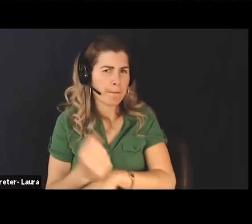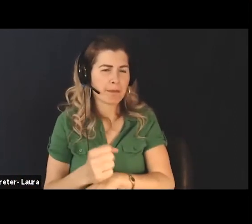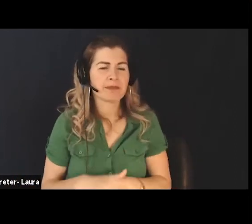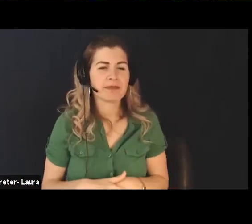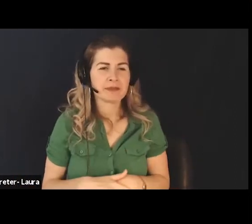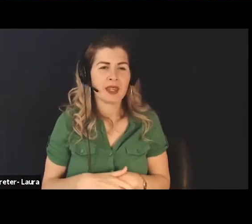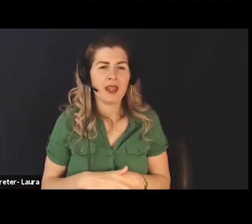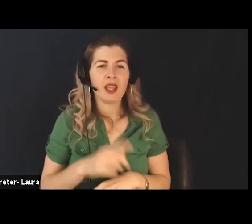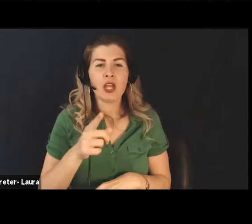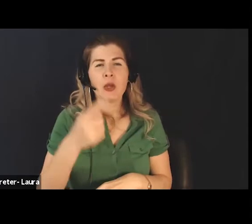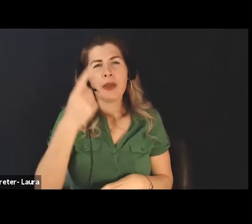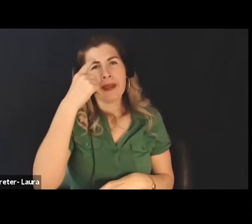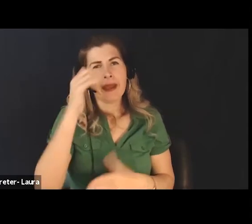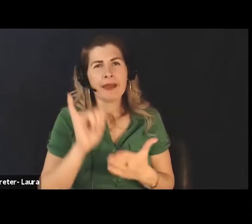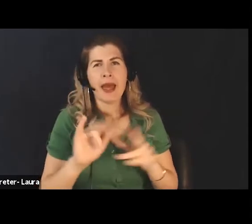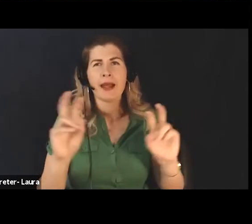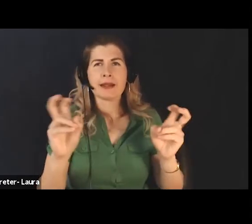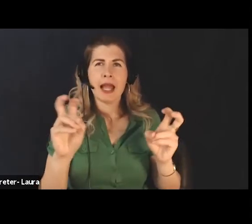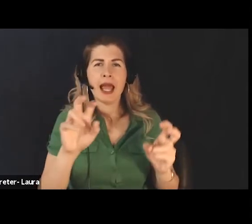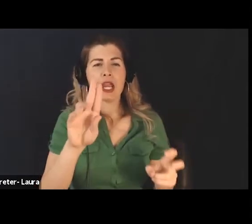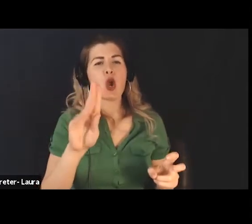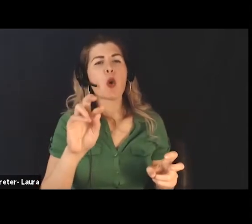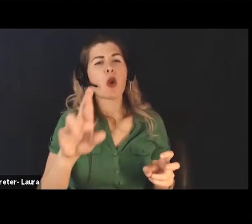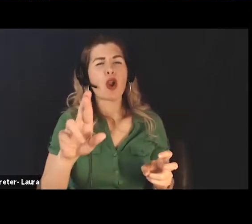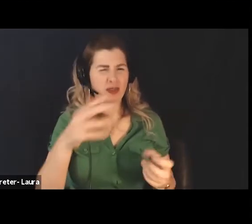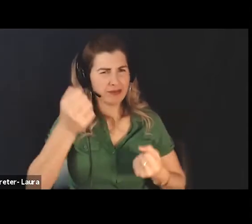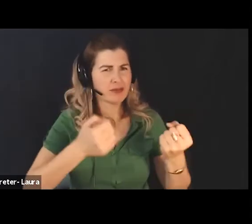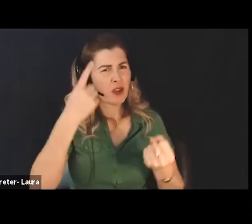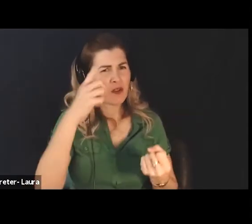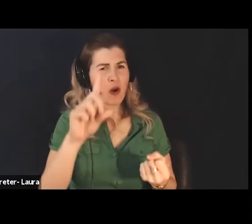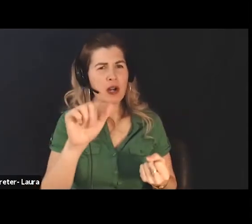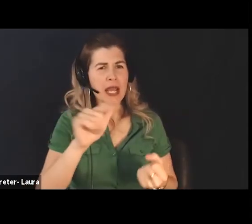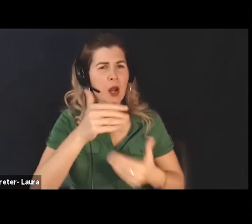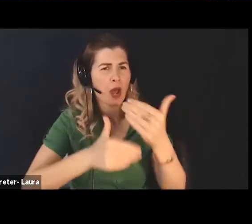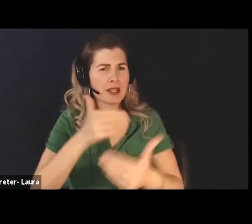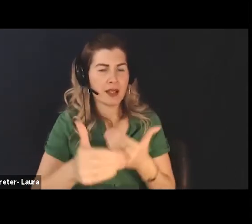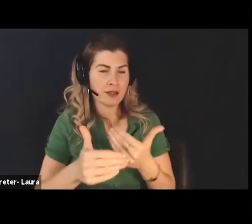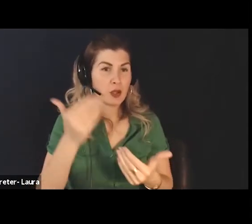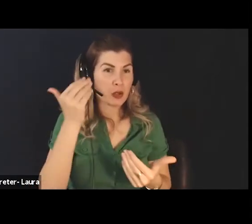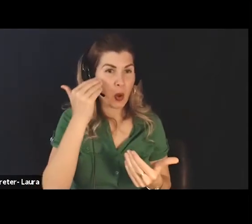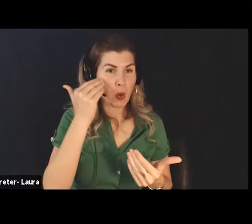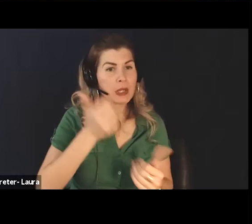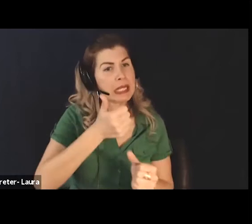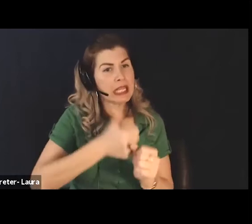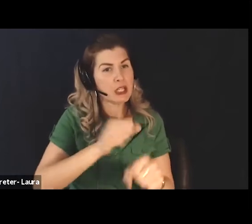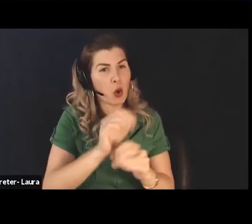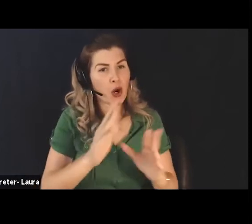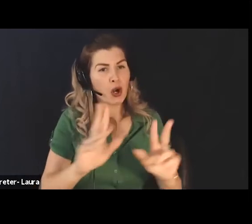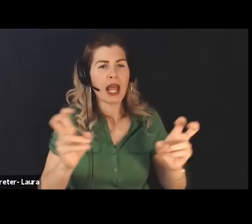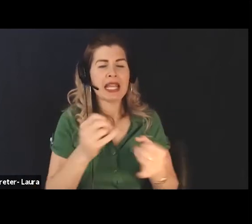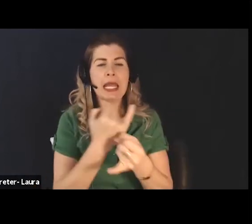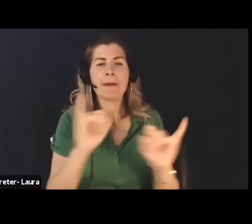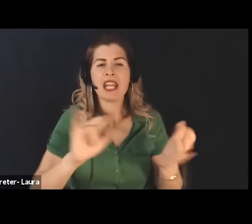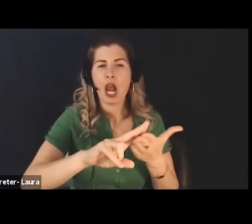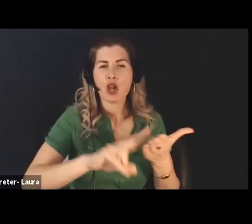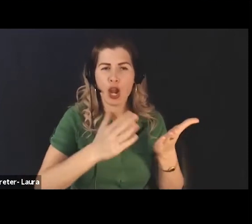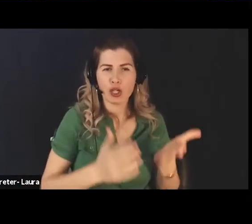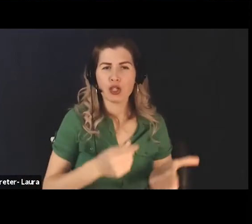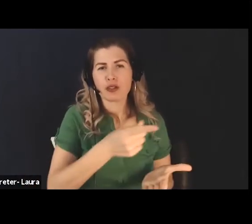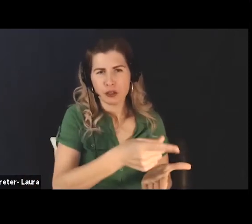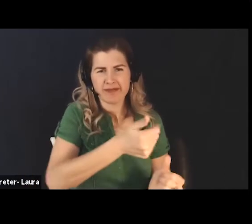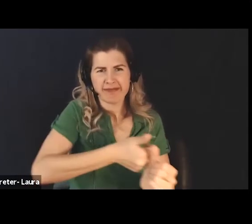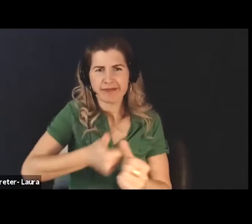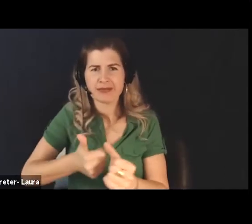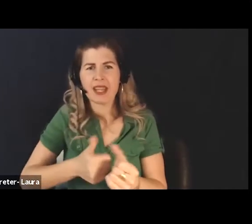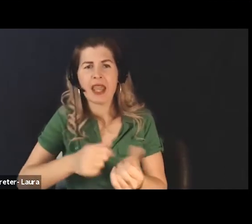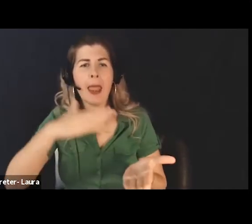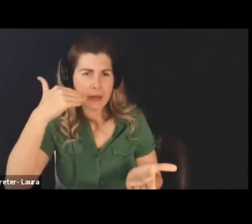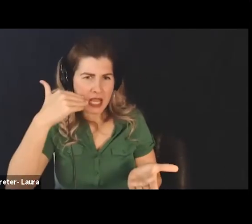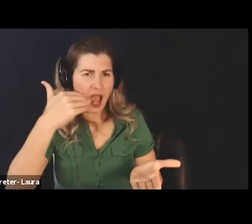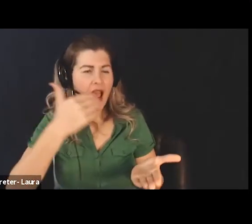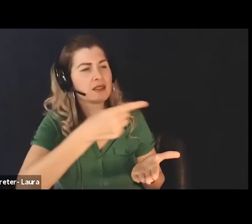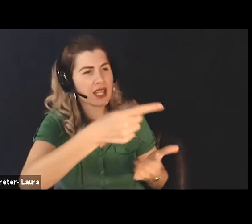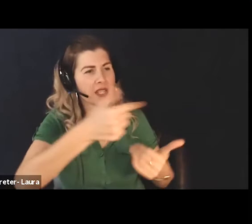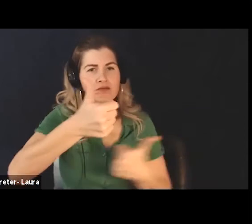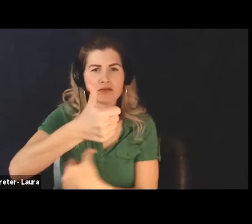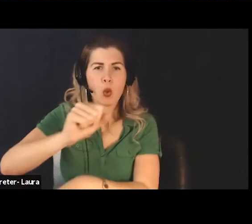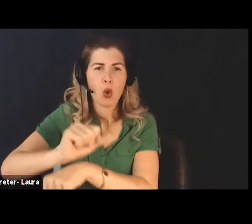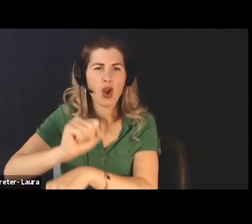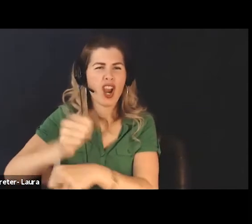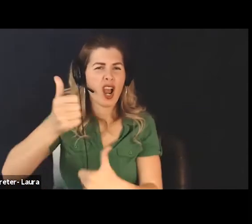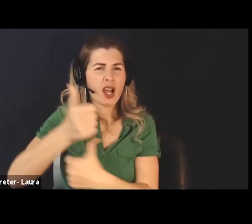jobs. And so in some sense you could think of it as a kind of like Uber for data processing, like an Uber workers are treated as independent contractors and they are defined as independent contractors and Amazon's terms and conditions.